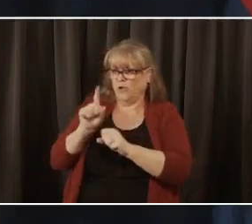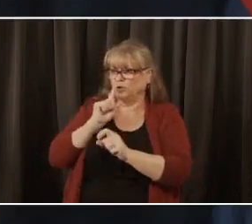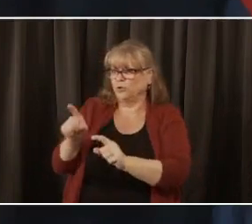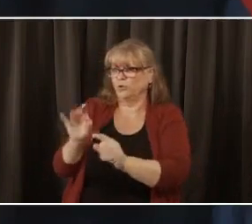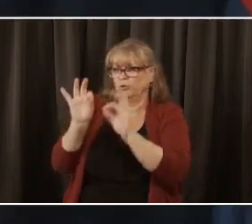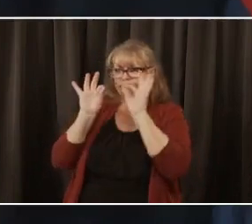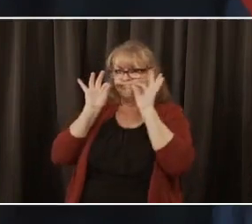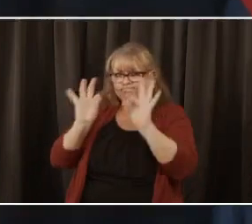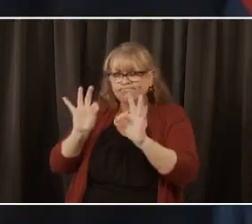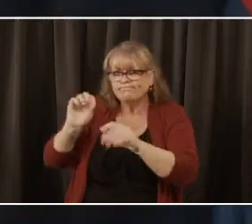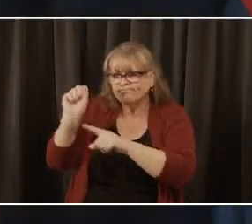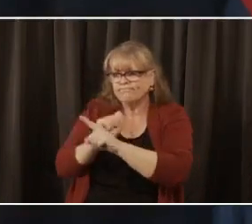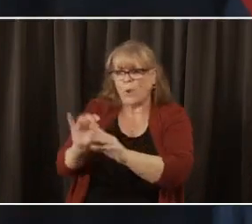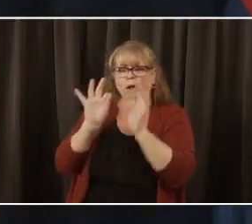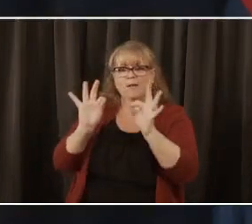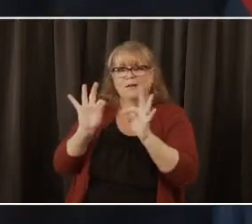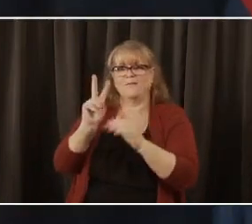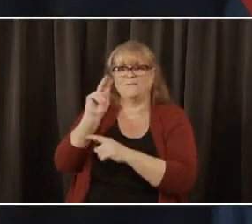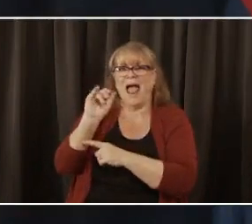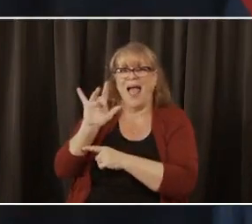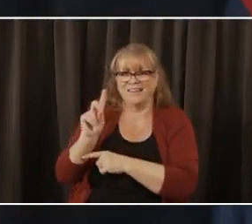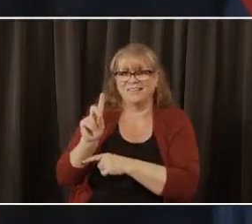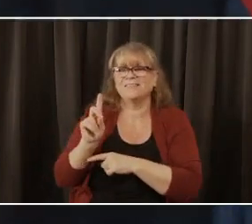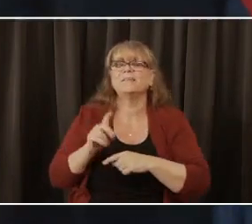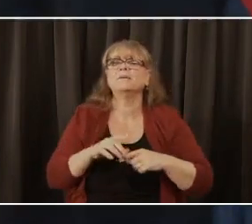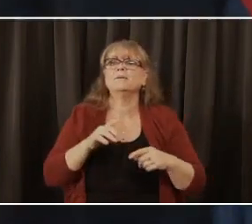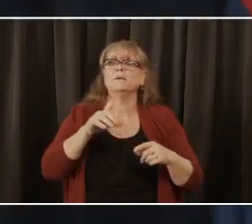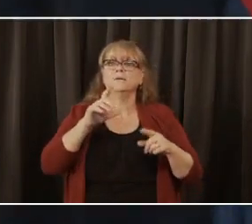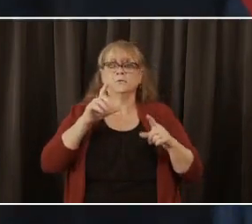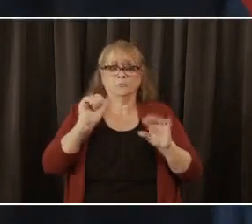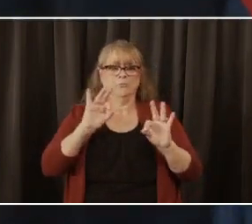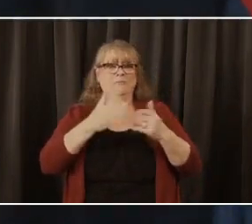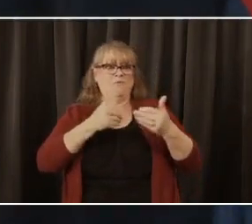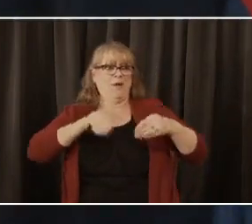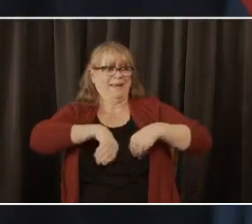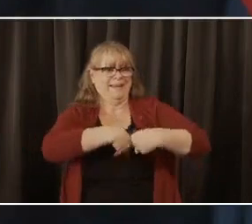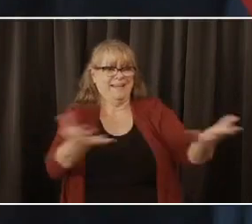meet their needs. I'd like to turn it over to Commander Scott Bookman to walk through the